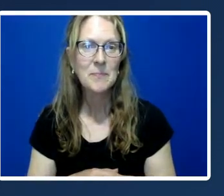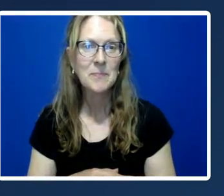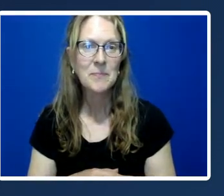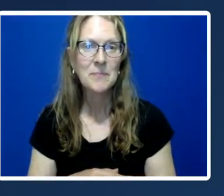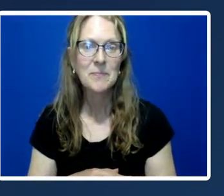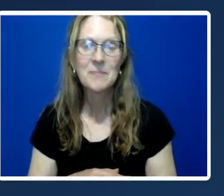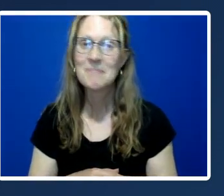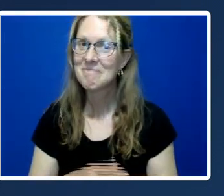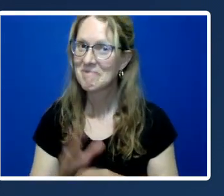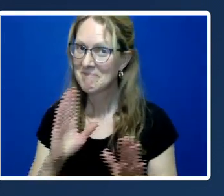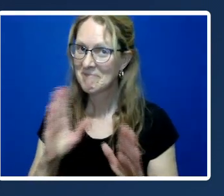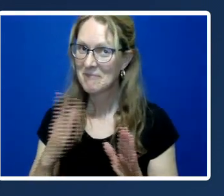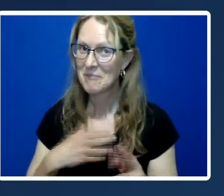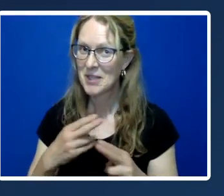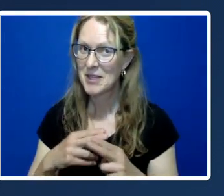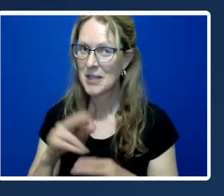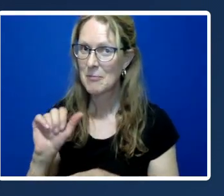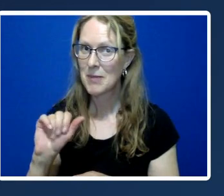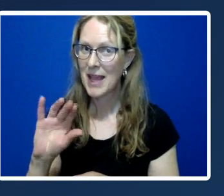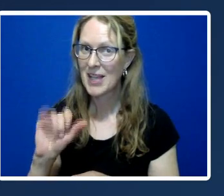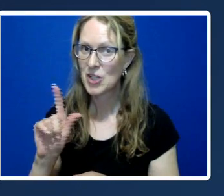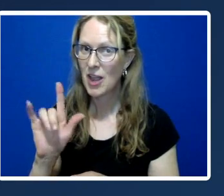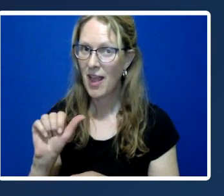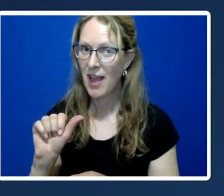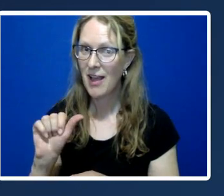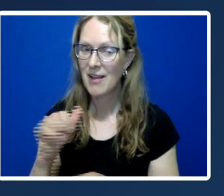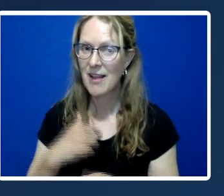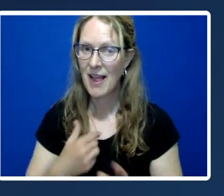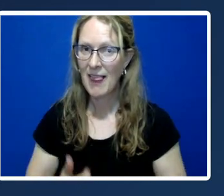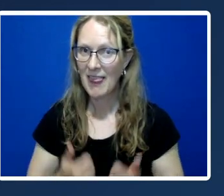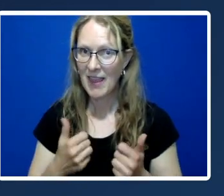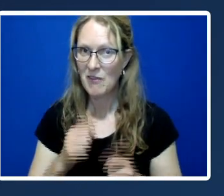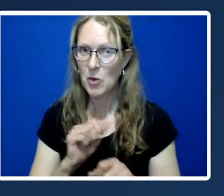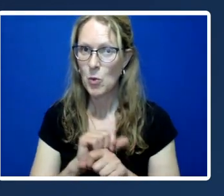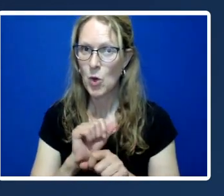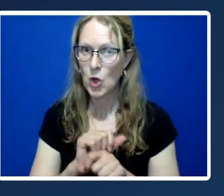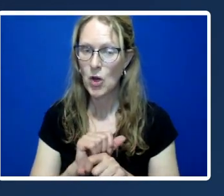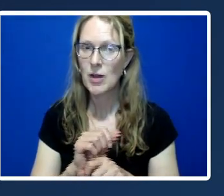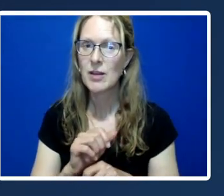Angela Barrera, and I live and work in East Jordan public schools. I'm the director of